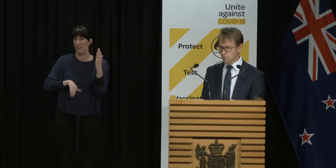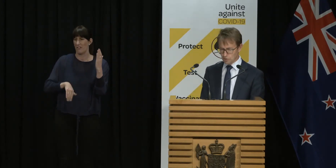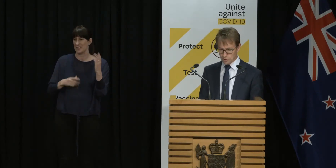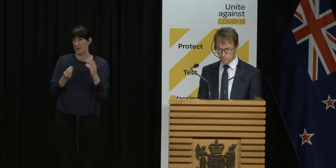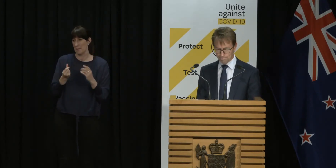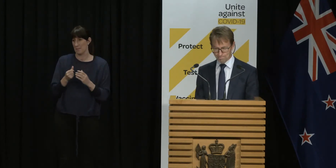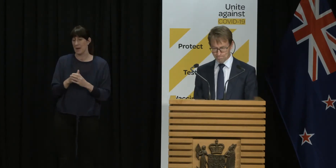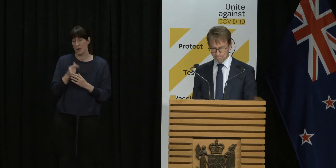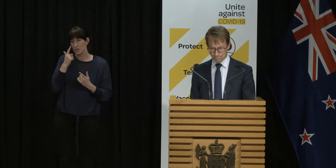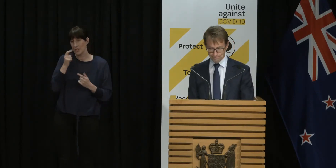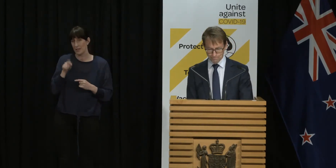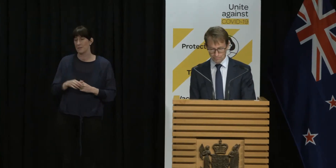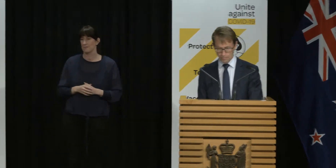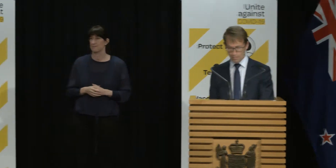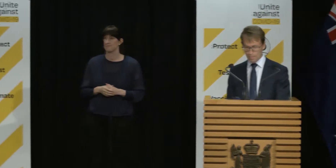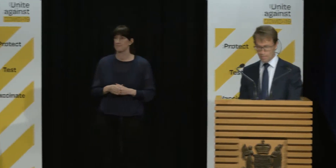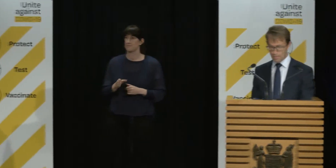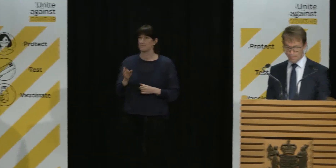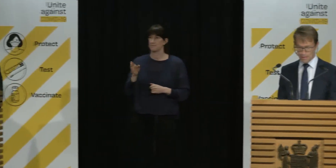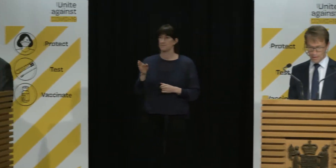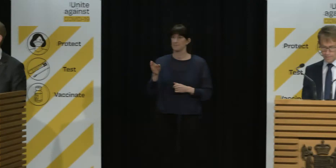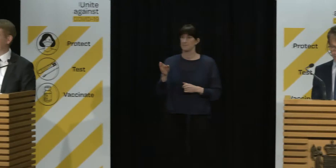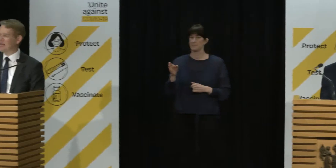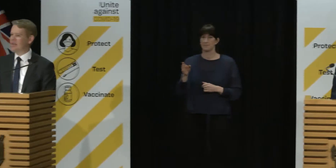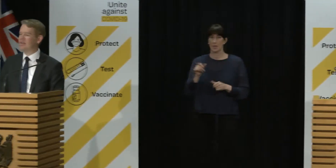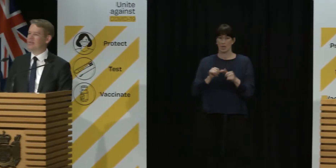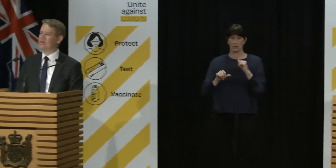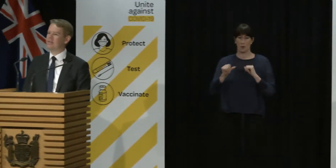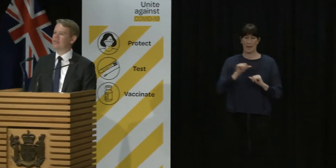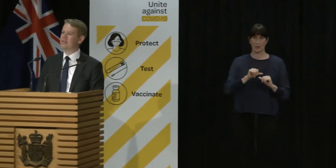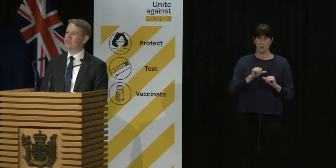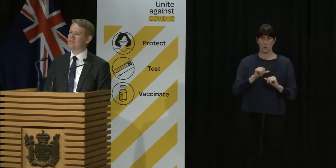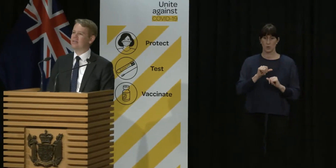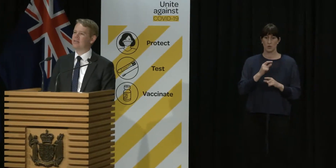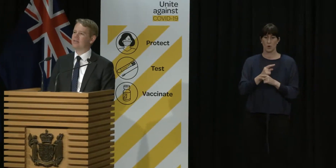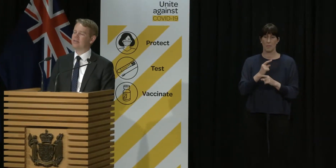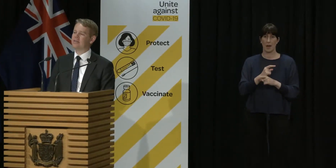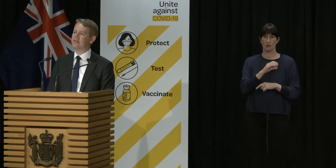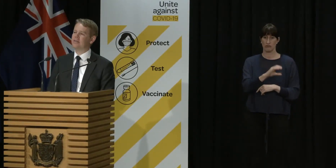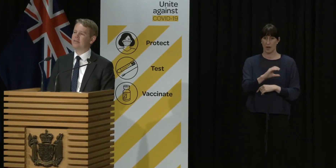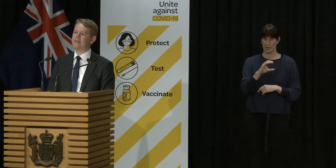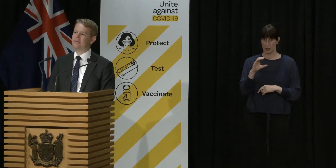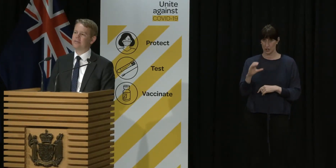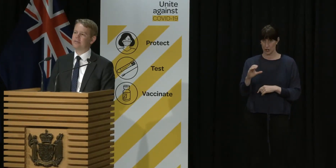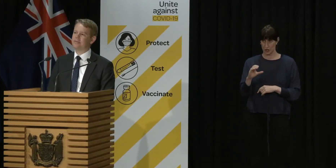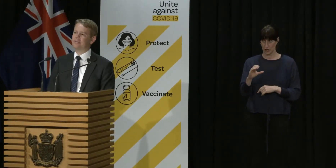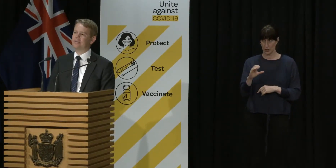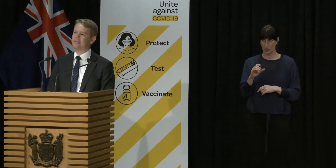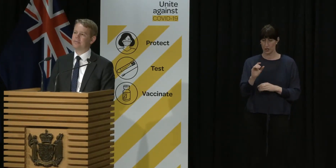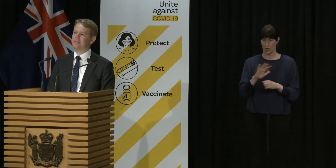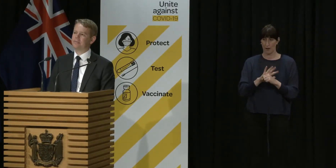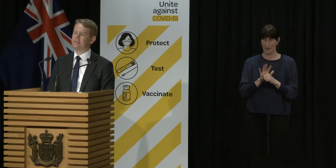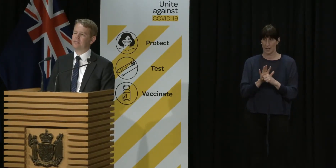interest anymore? >> One of the realities around Auckland is a pretty much everywhere is a suburb of interest at the moment. I'm not sure why they were specifically excluded. It might just be to try and